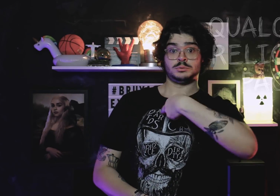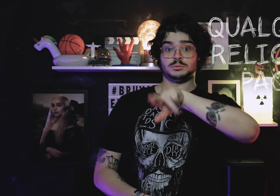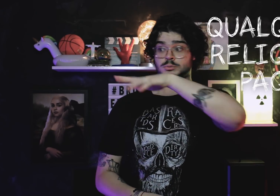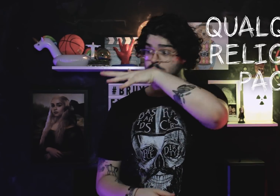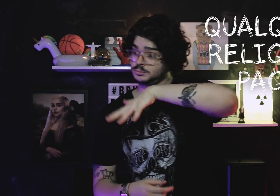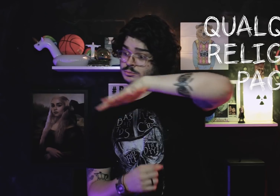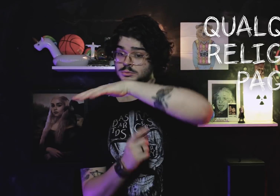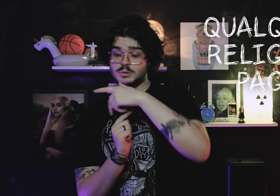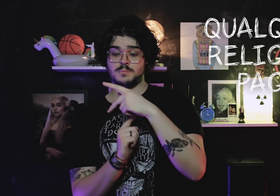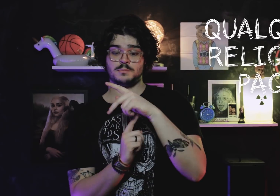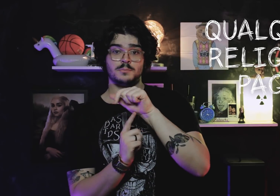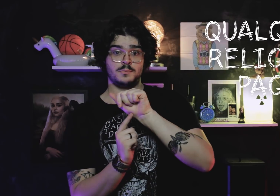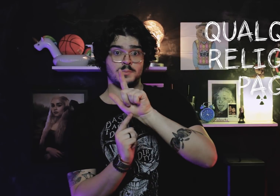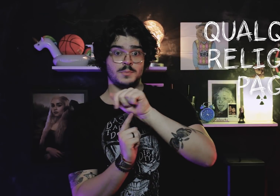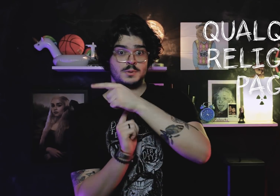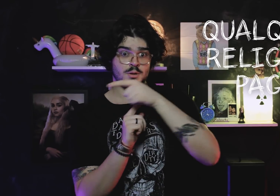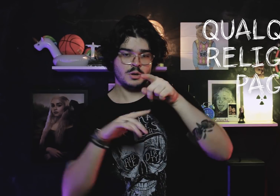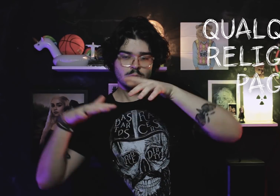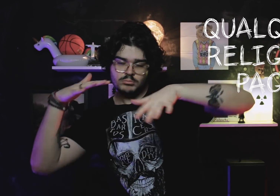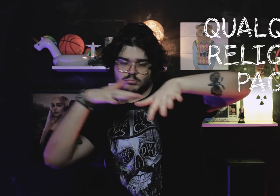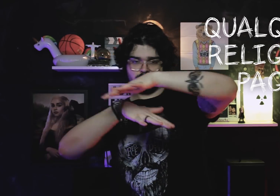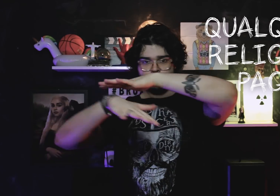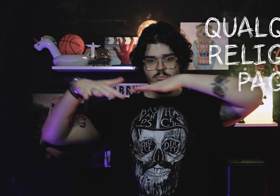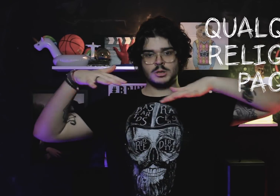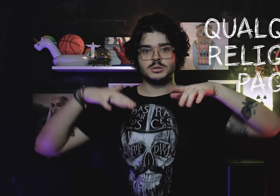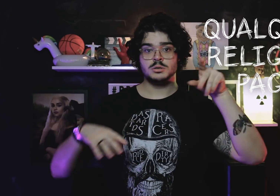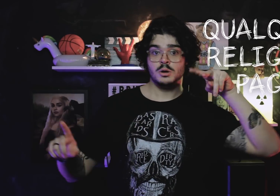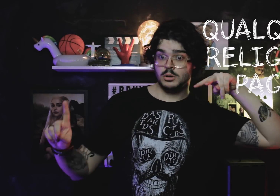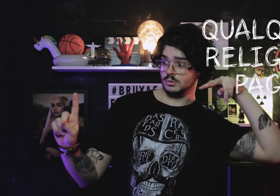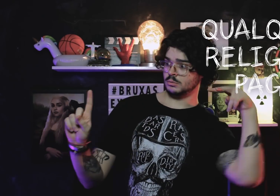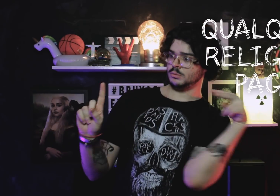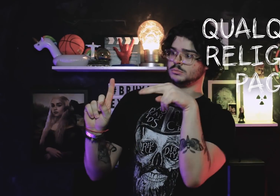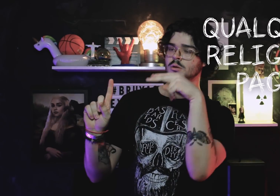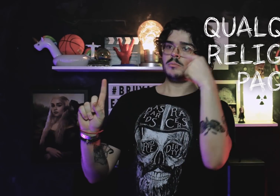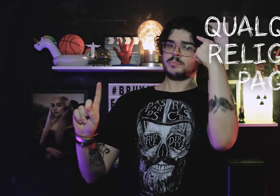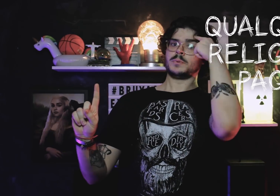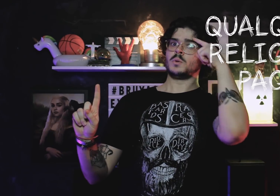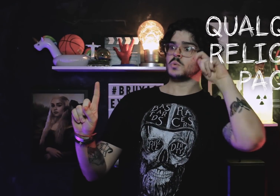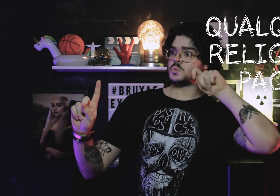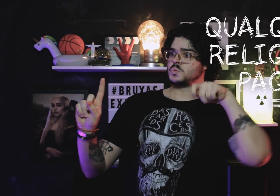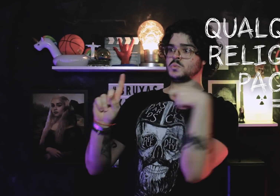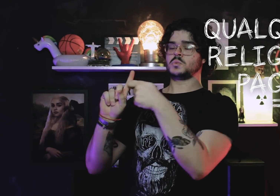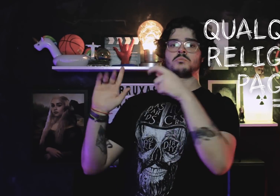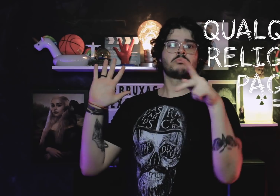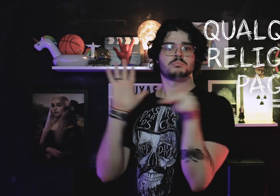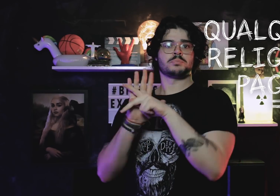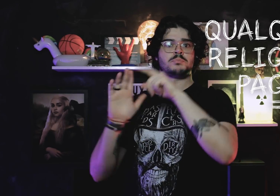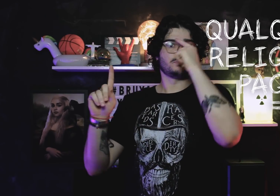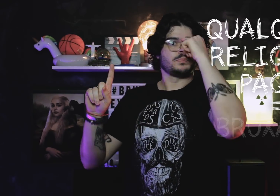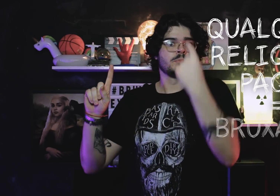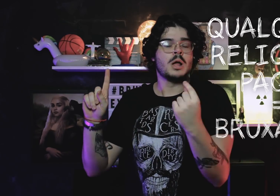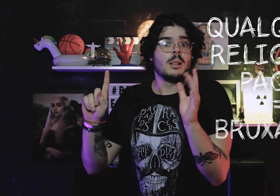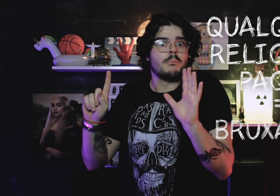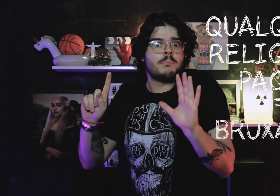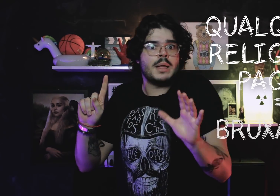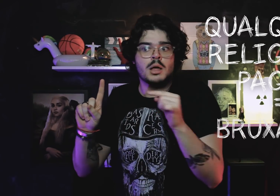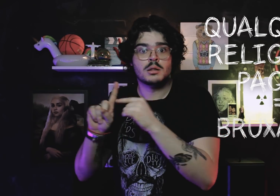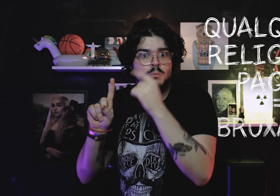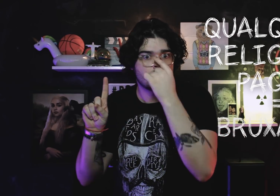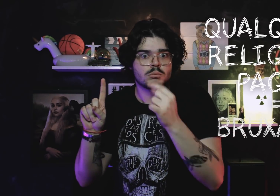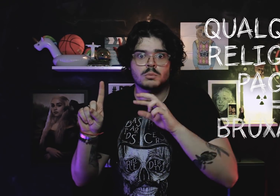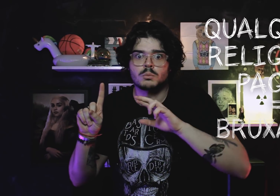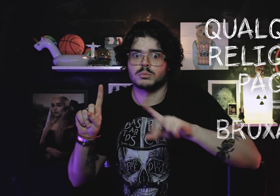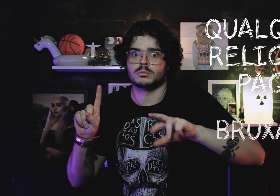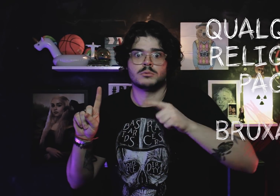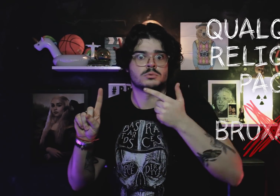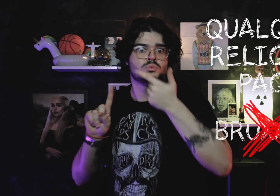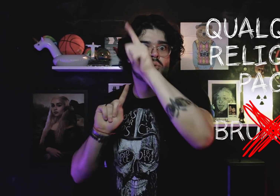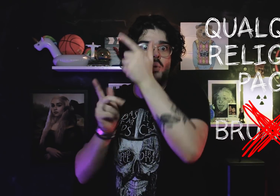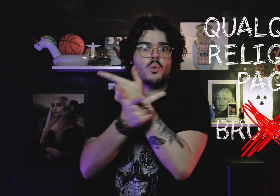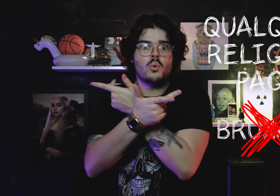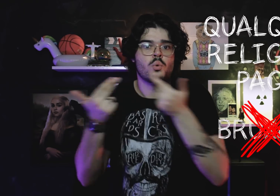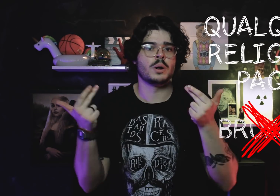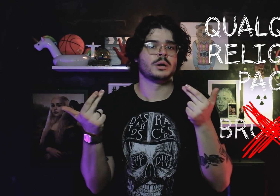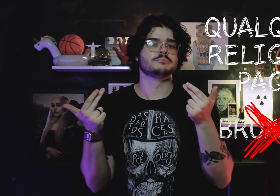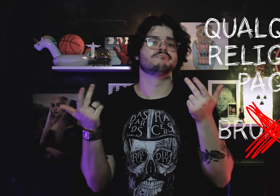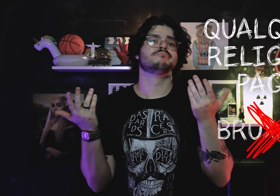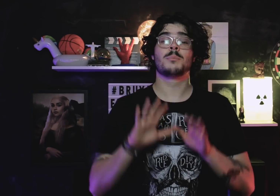any pagan religion is related to witchcraft.